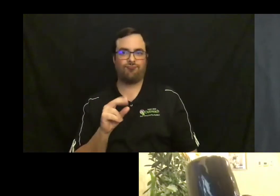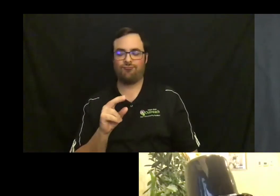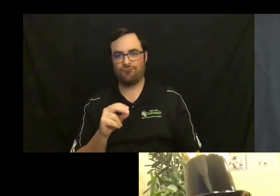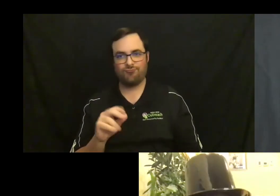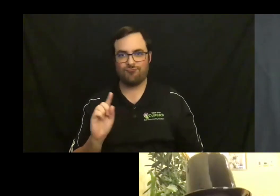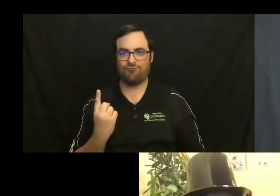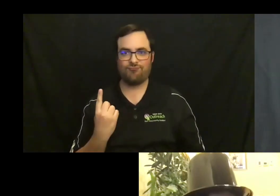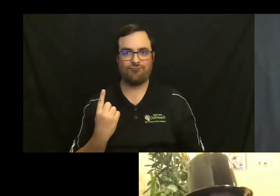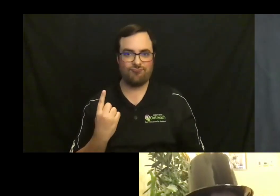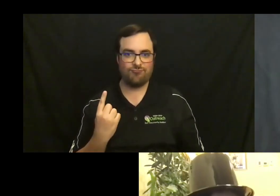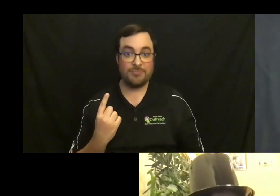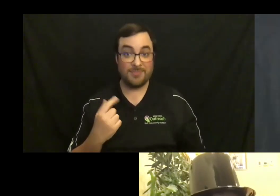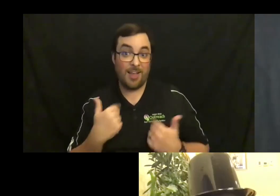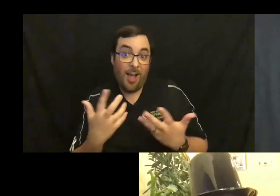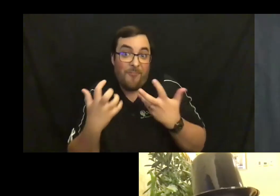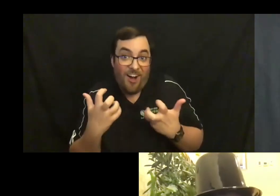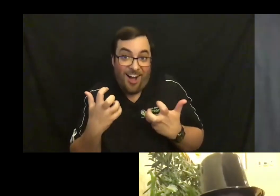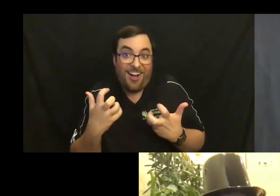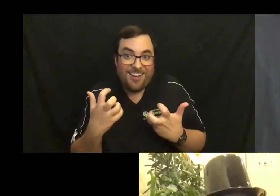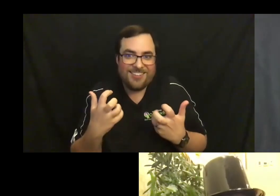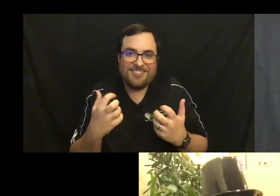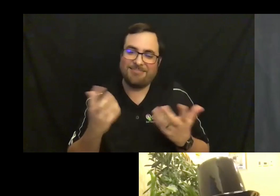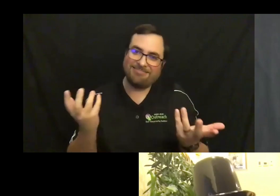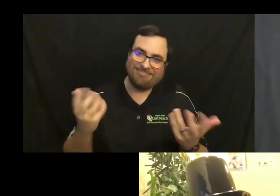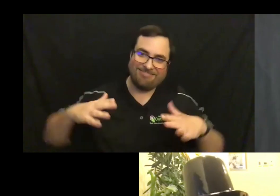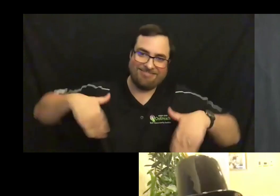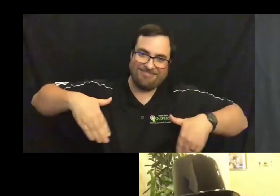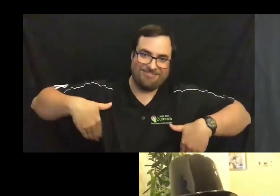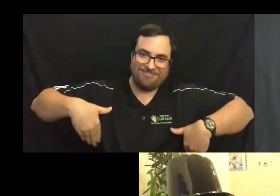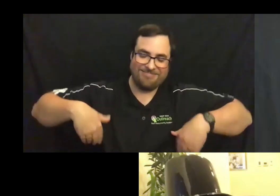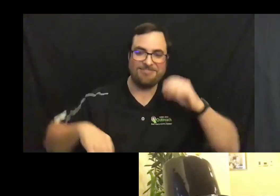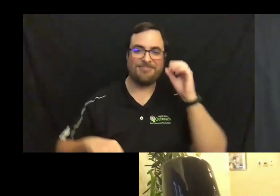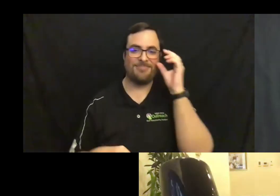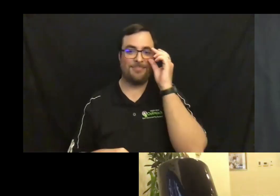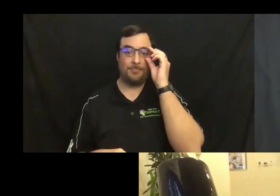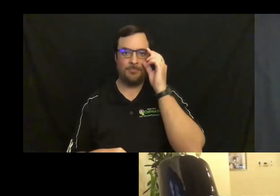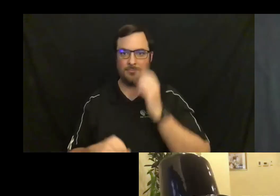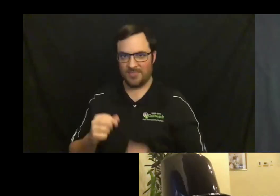Sid: Wish I can. Jen: Wish you could. What did it feel like